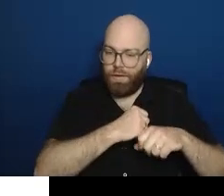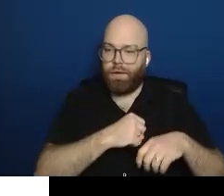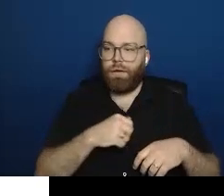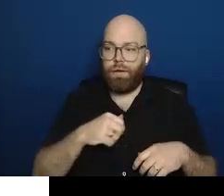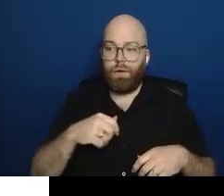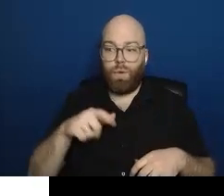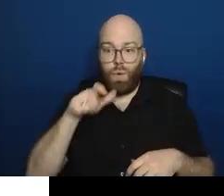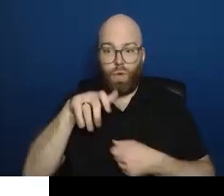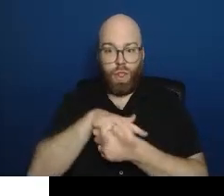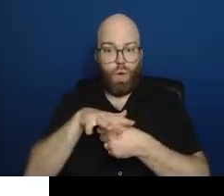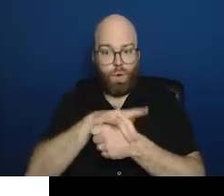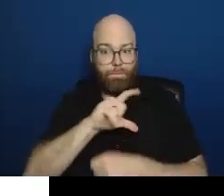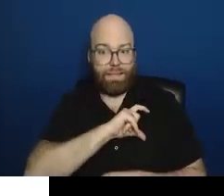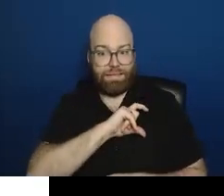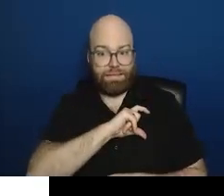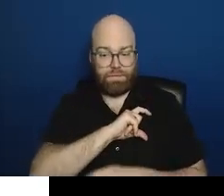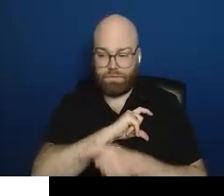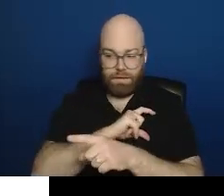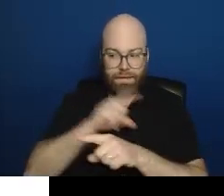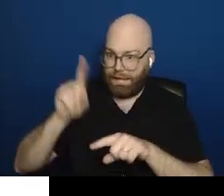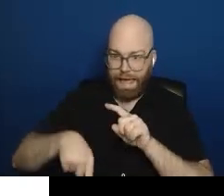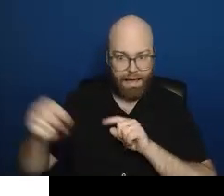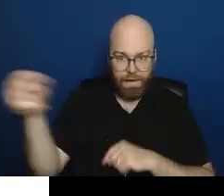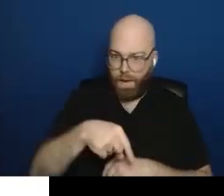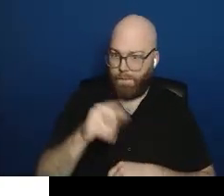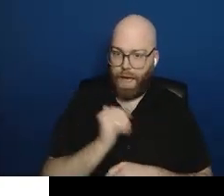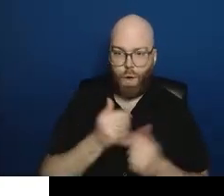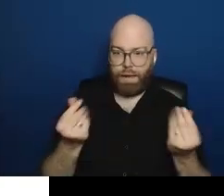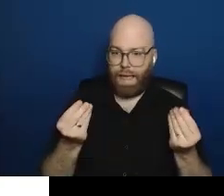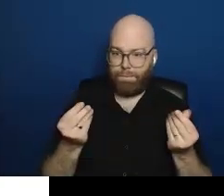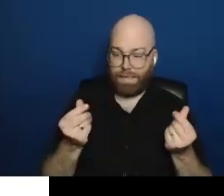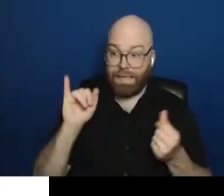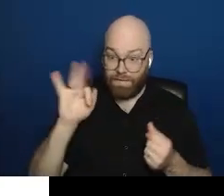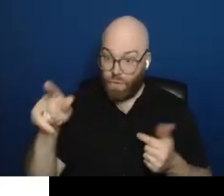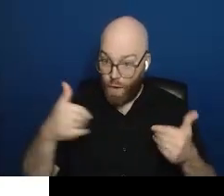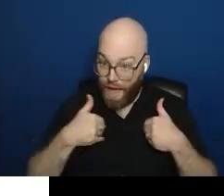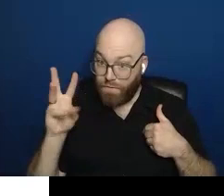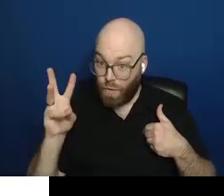that they will not be allowed onto a campus. Obviously, if they have a warrant, that's something different, but